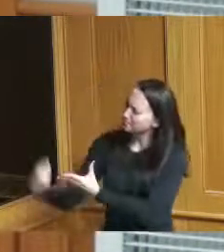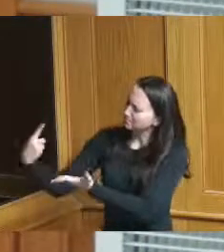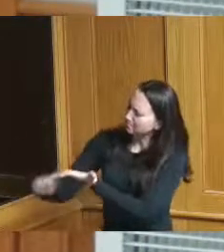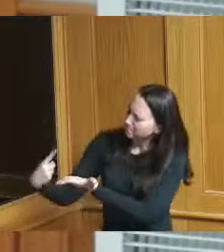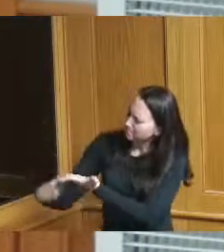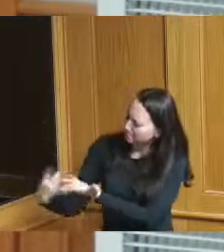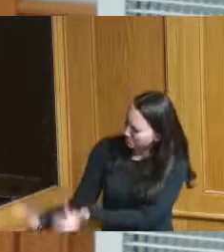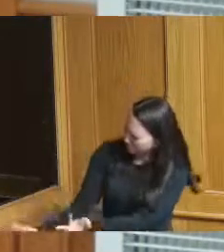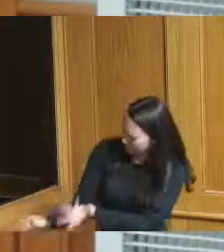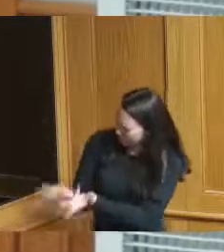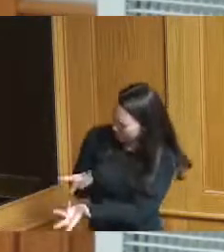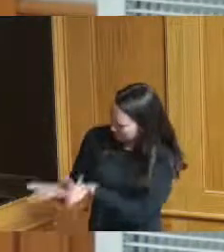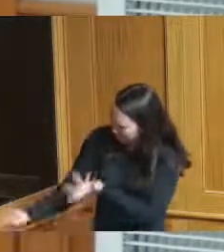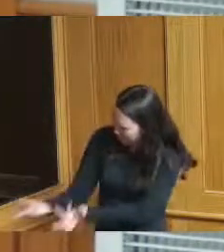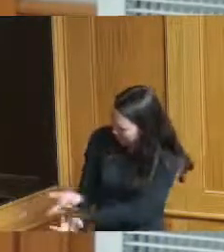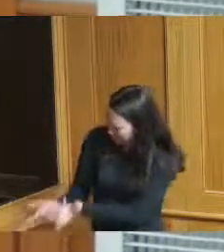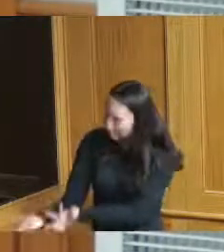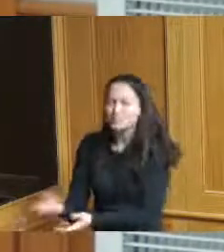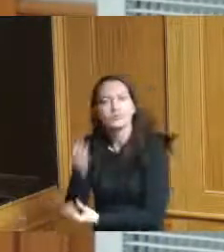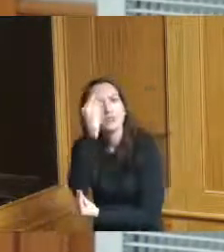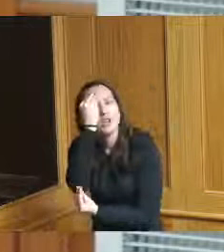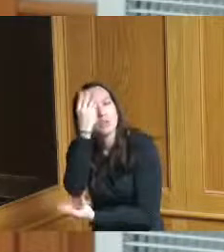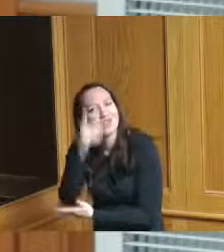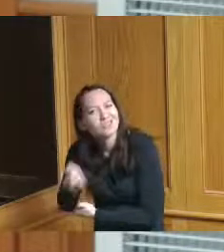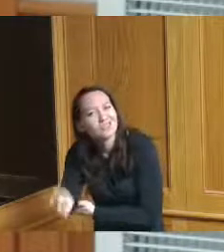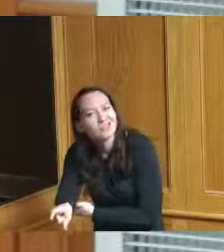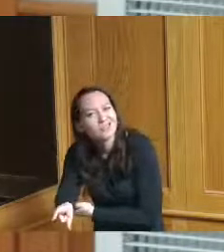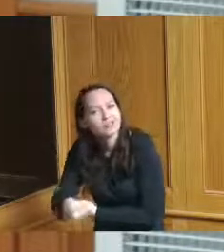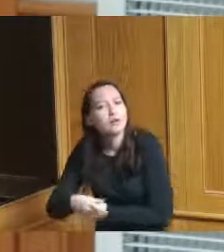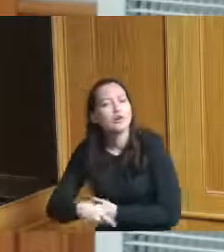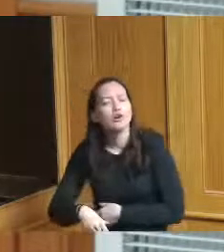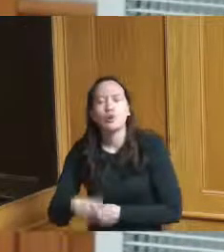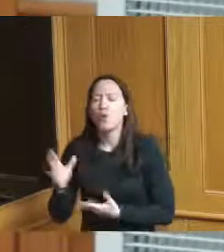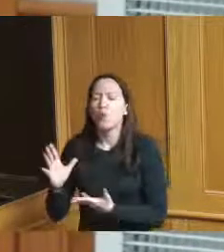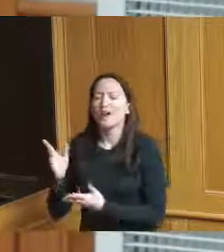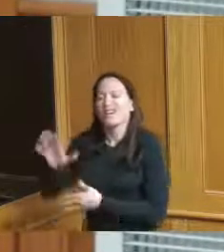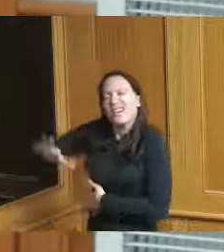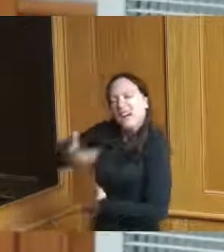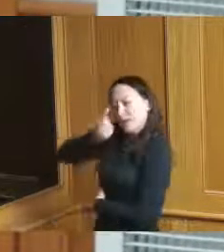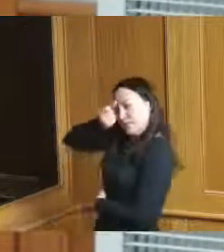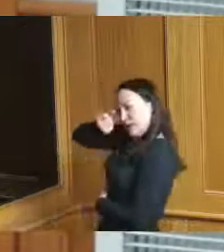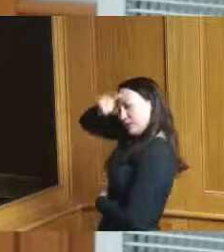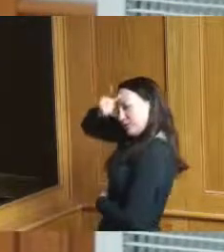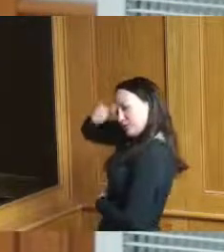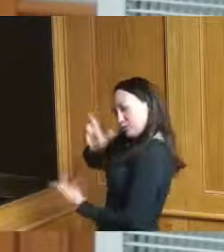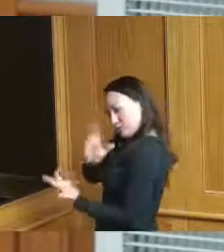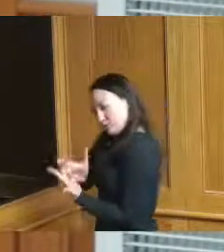you know let's what information do you need what sources make sense to you and have a conversation